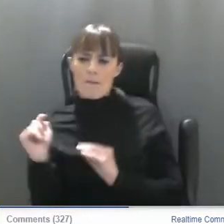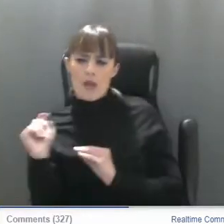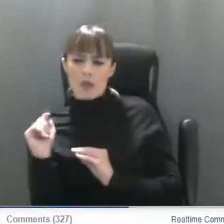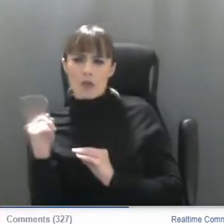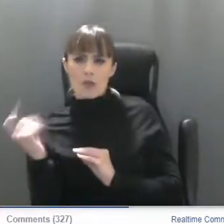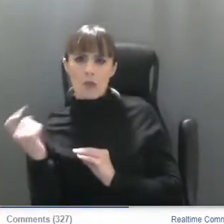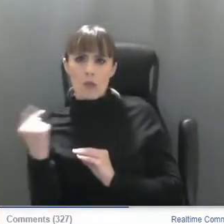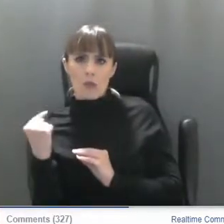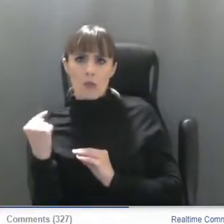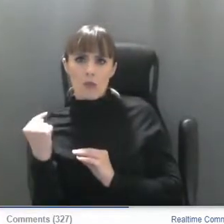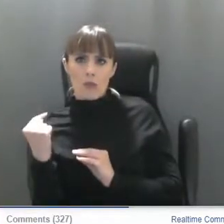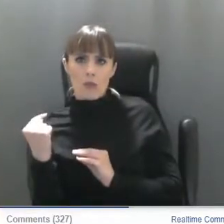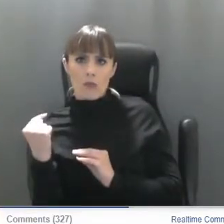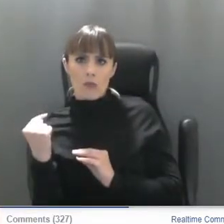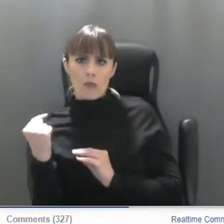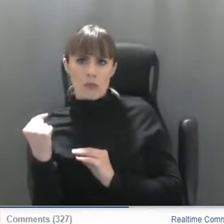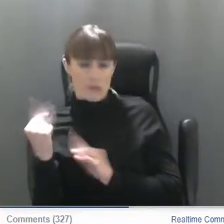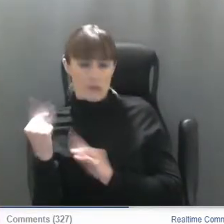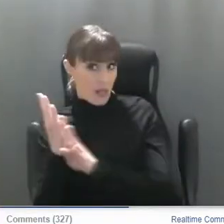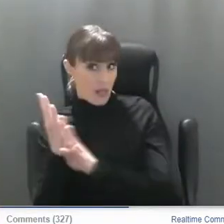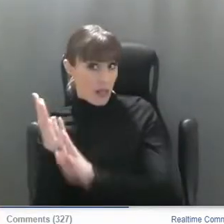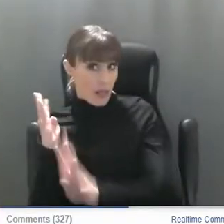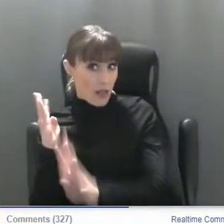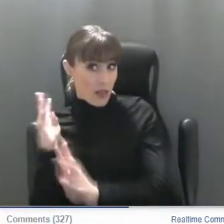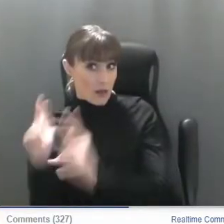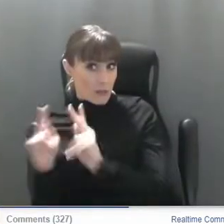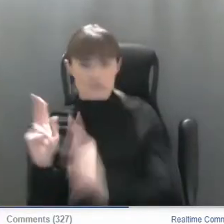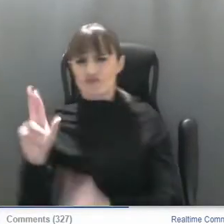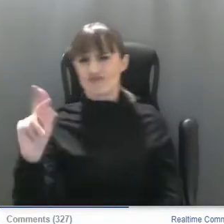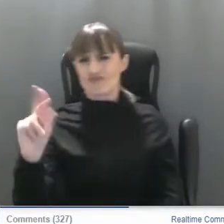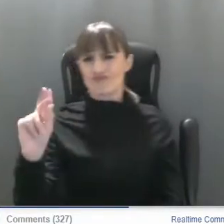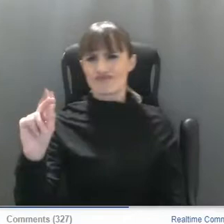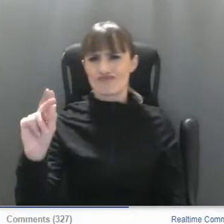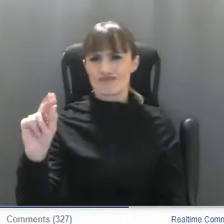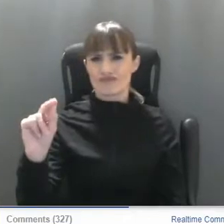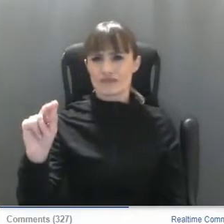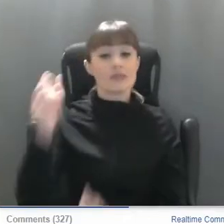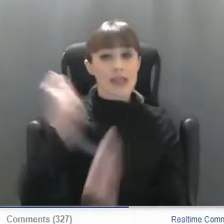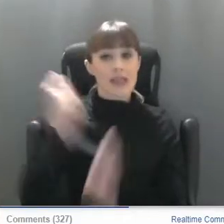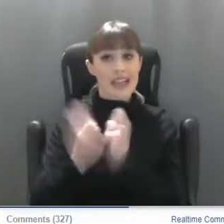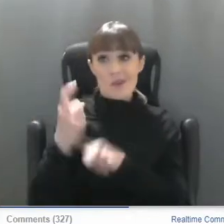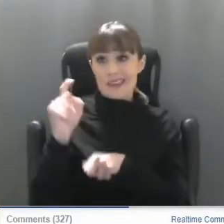line of people to get in today. Now, everybody needs a timed entry ticket and